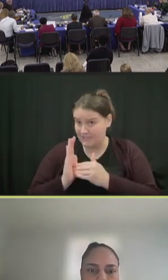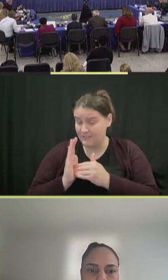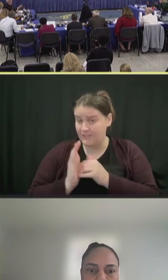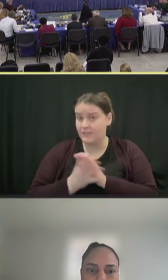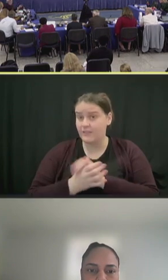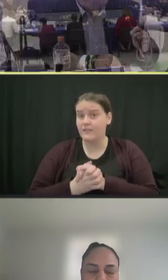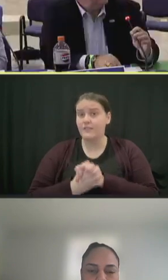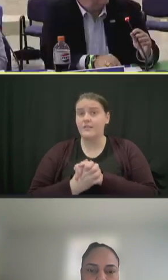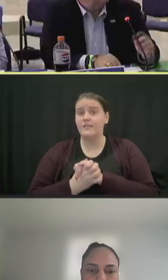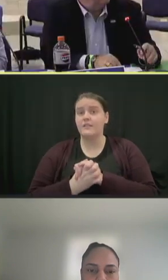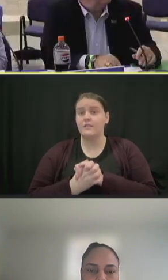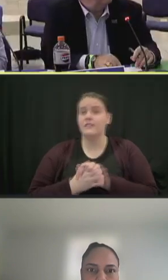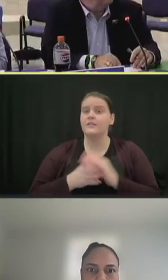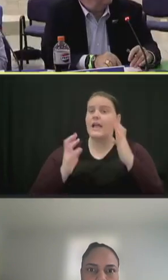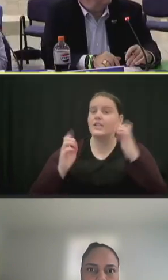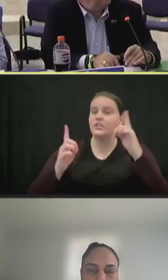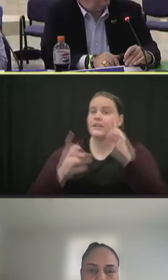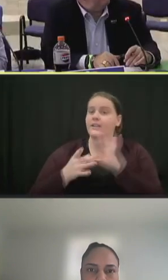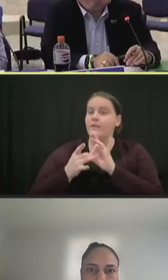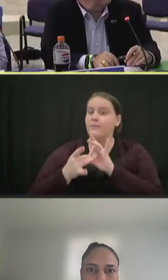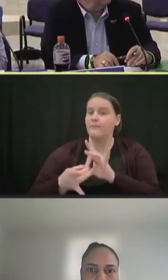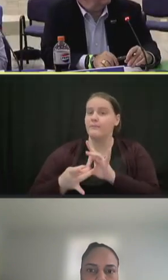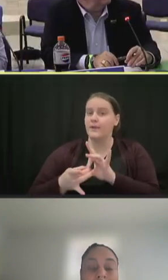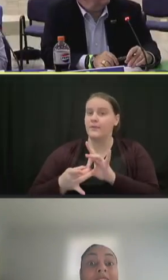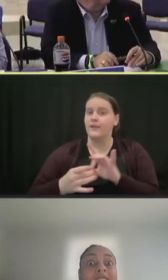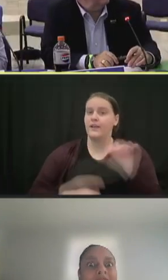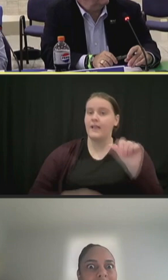Mitch Rothholz: Educating about the at-risk conditions versus the thing --